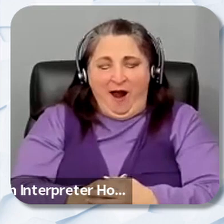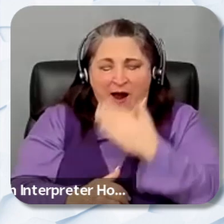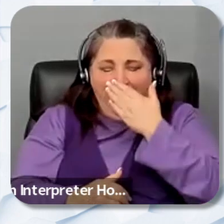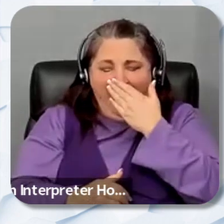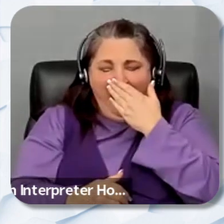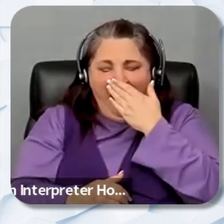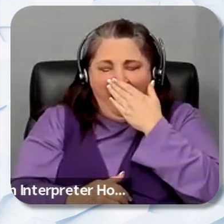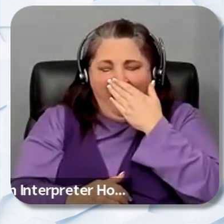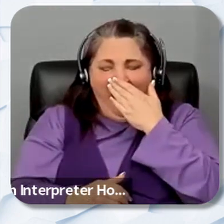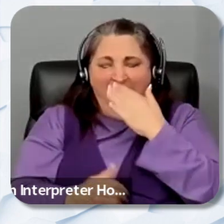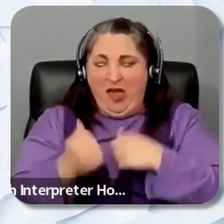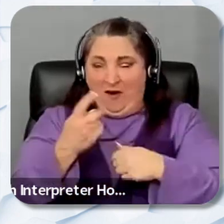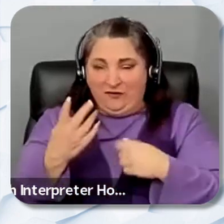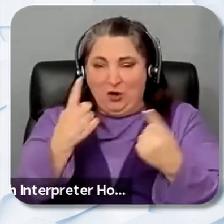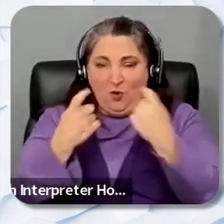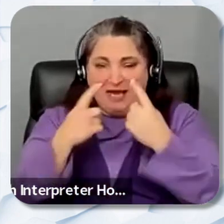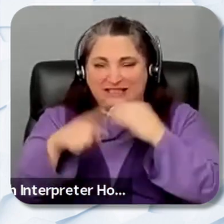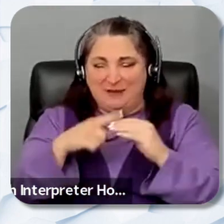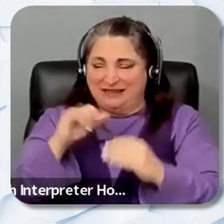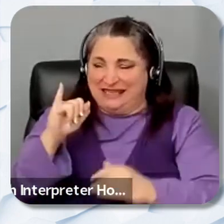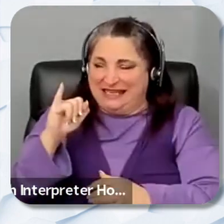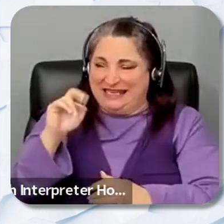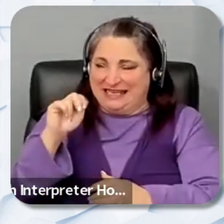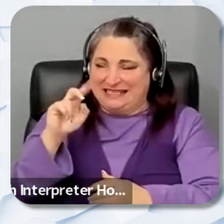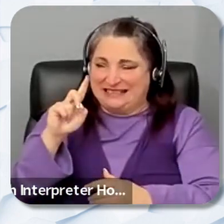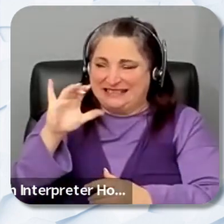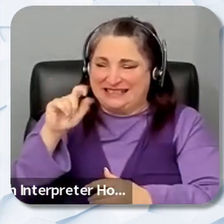some questions about the indicators. So if you're not familiar with the Annual Performance